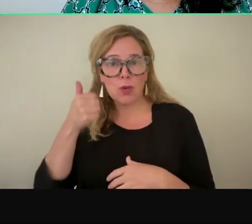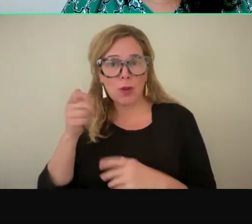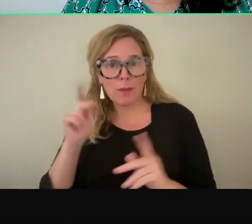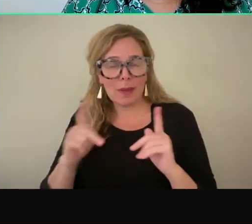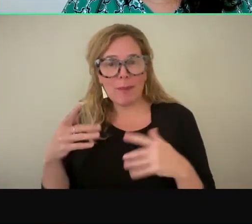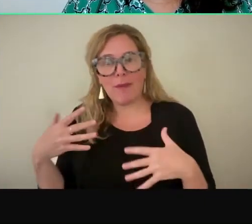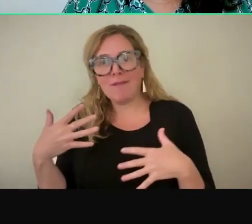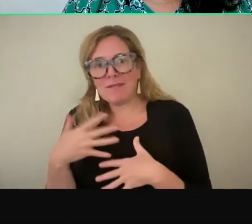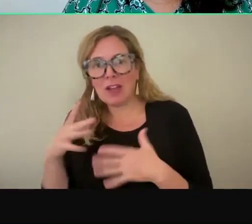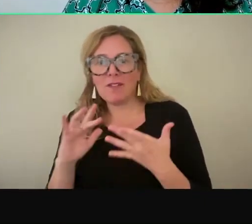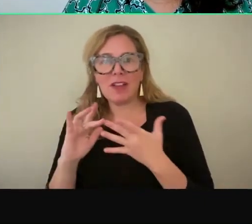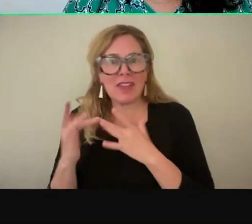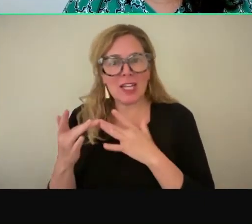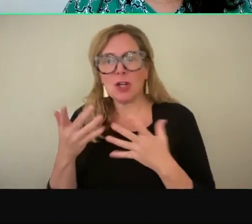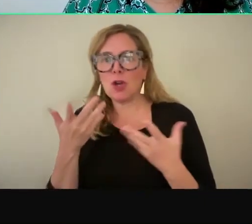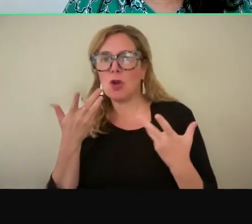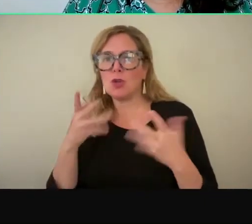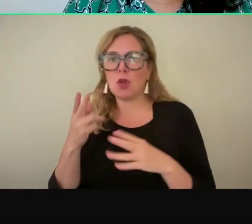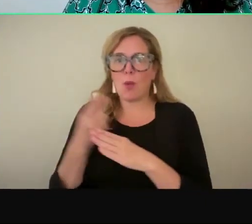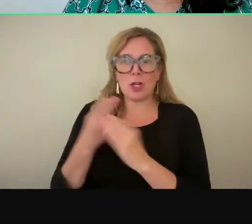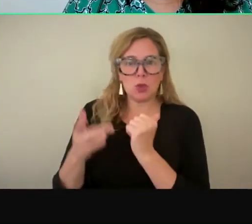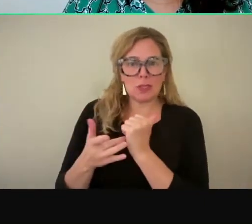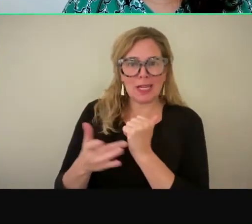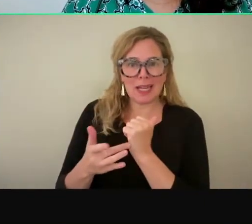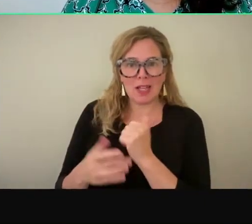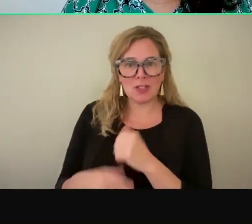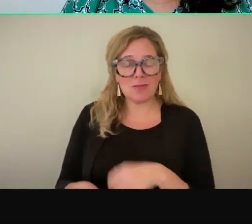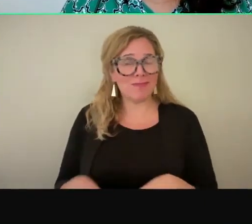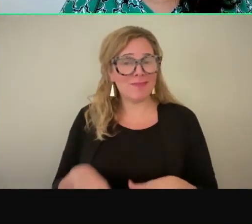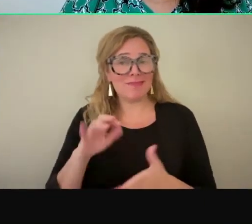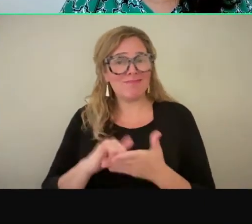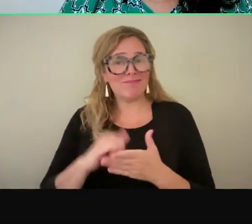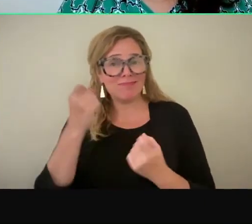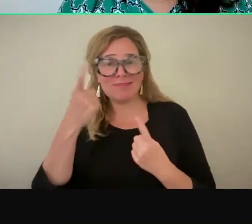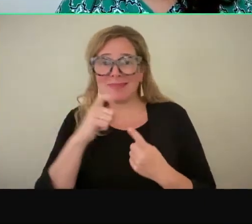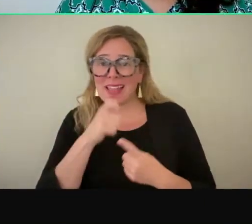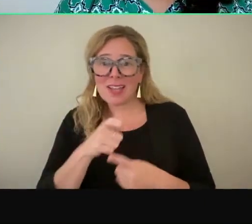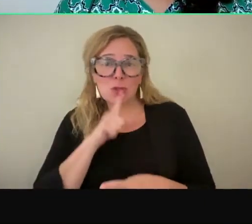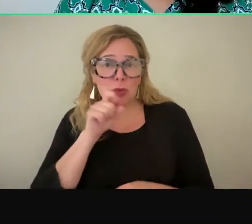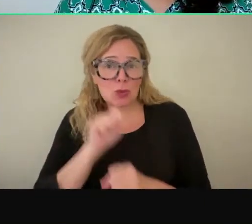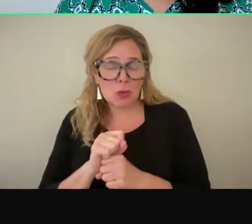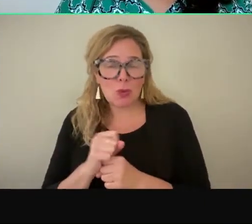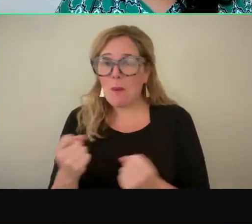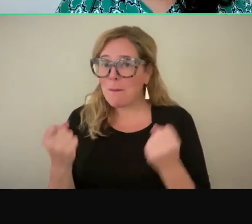many older adults have a desire to learn how to use technology, have the ability to learn